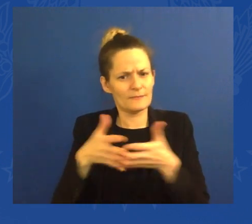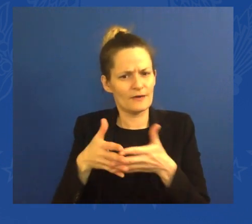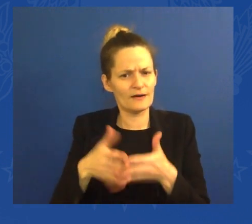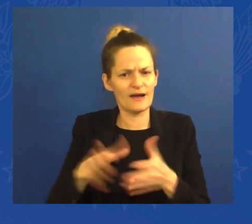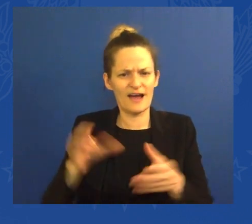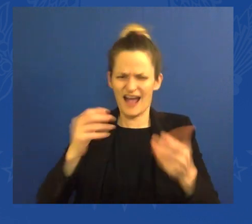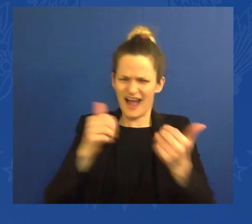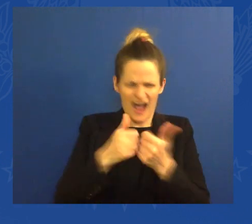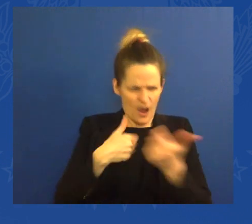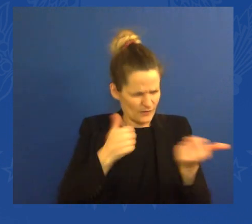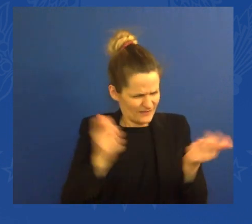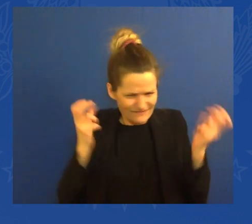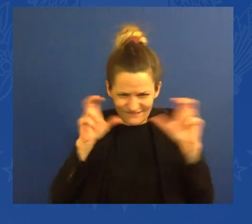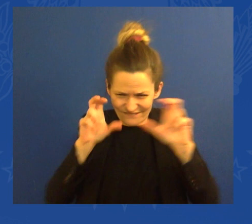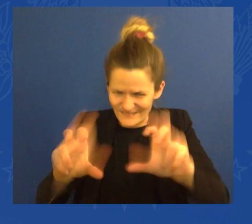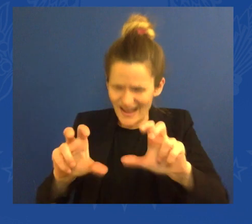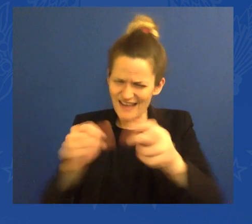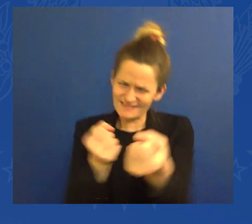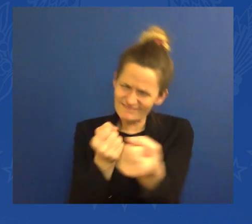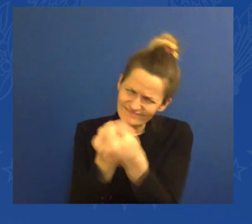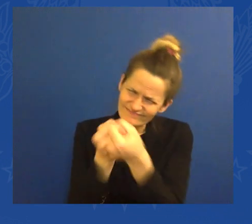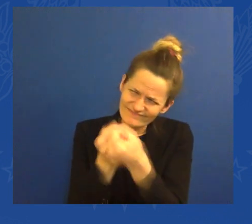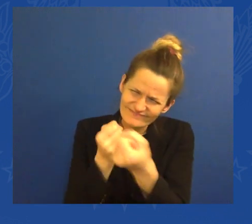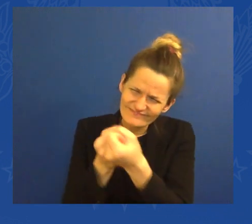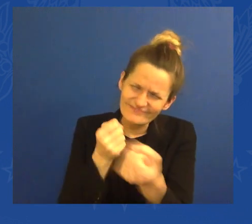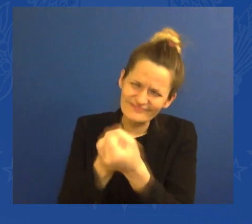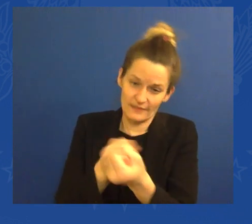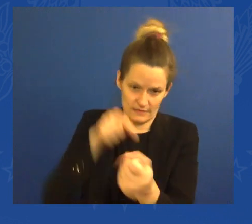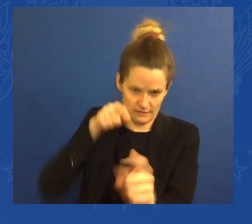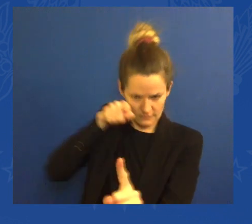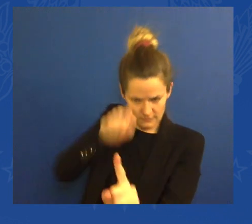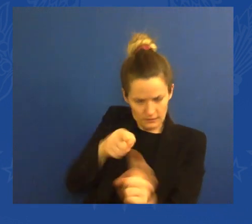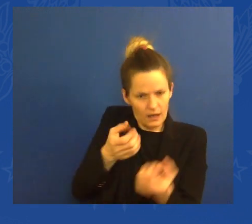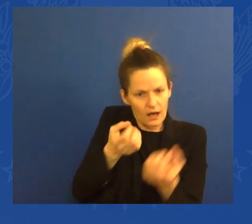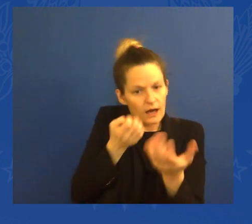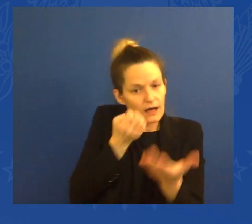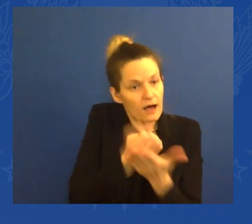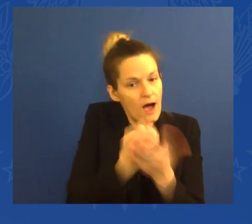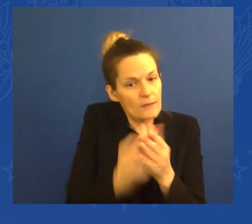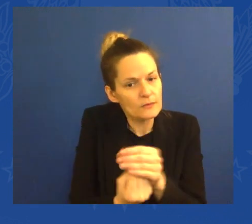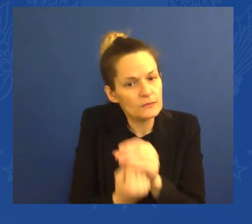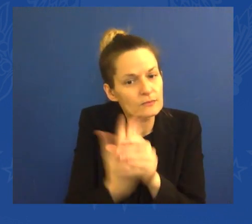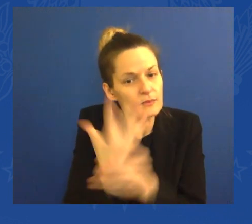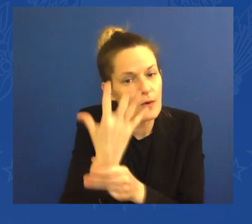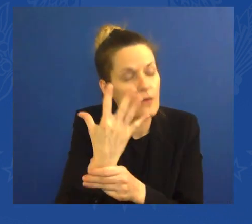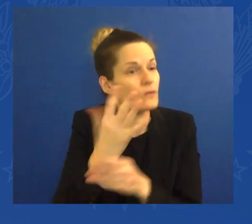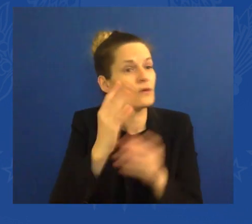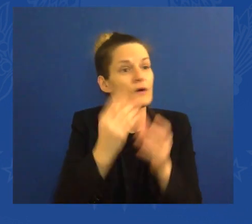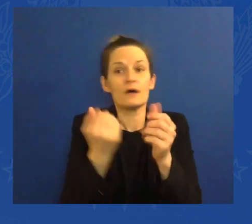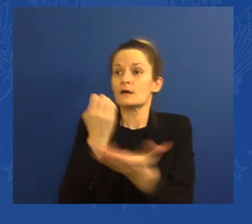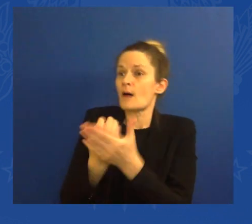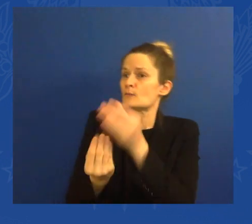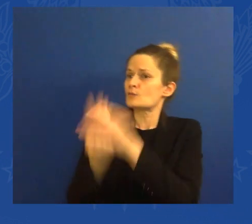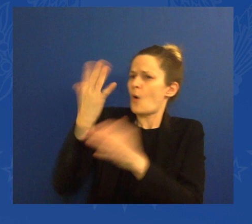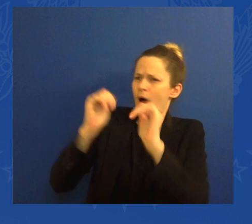Because we know that when the middle class grows, the poor have a way up, and the wealthy do very well. Everyone does fine.